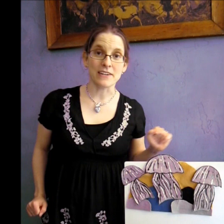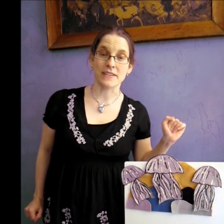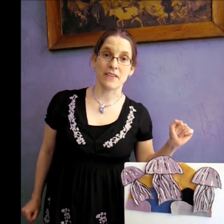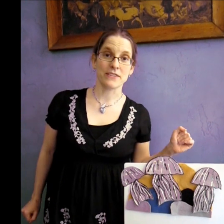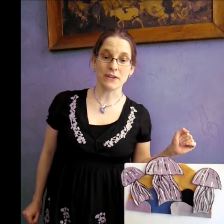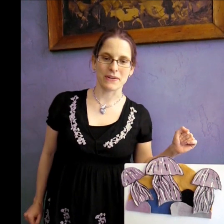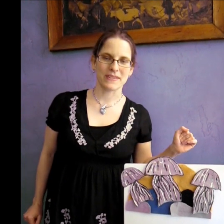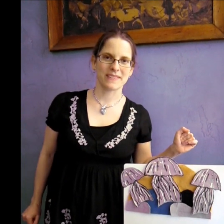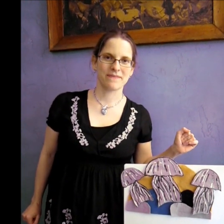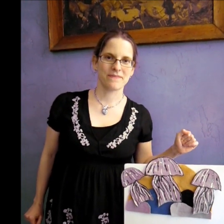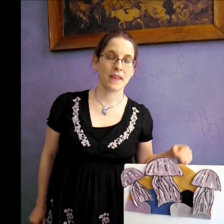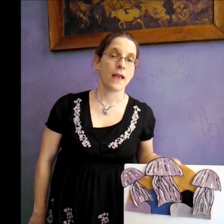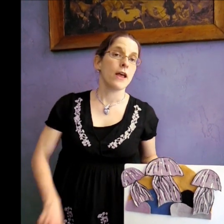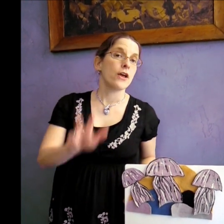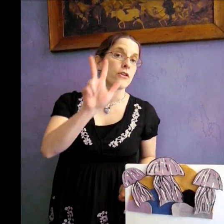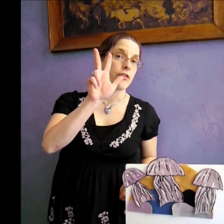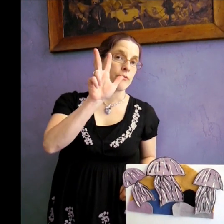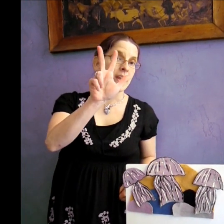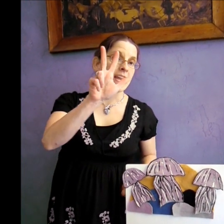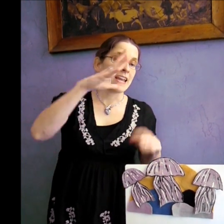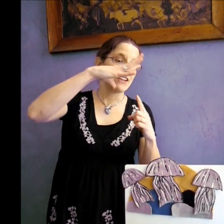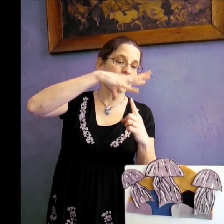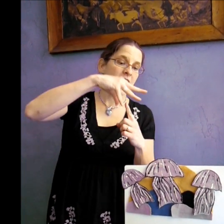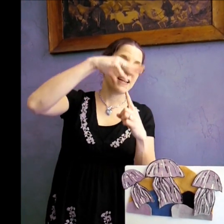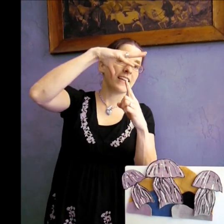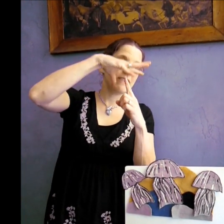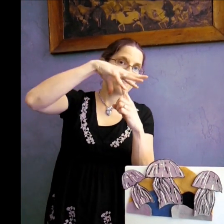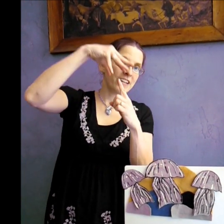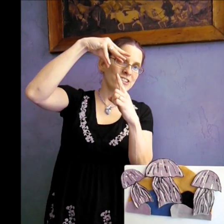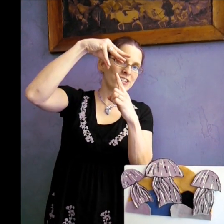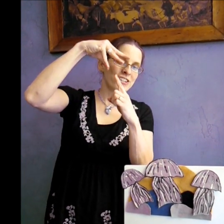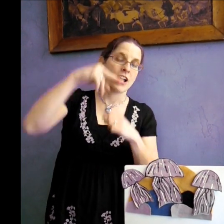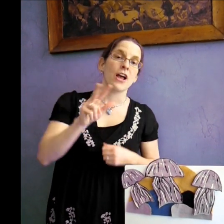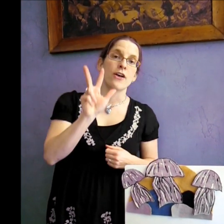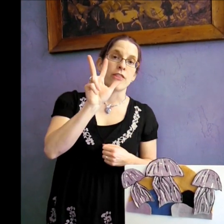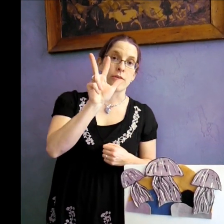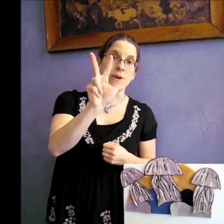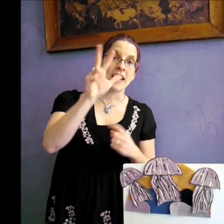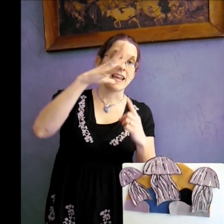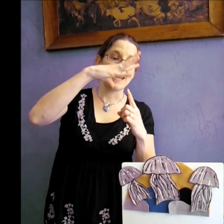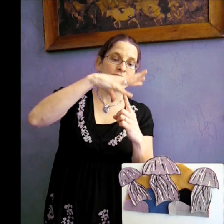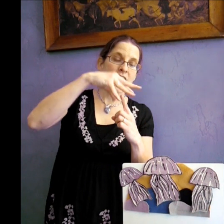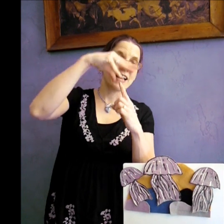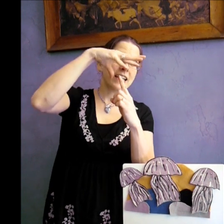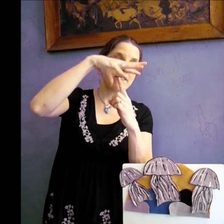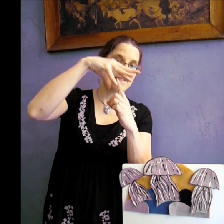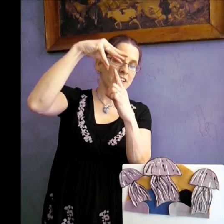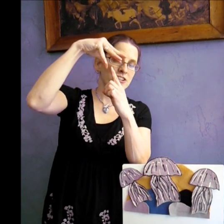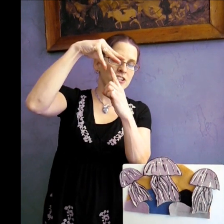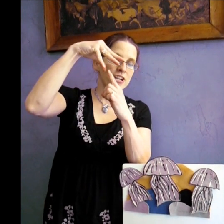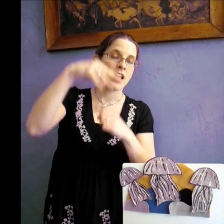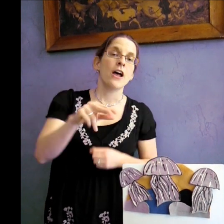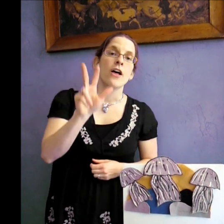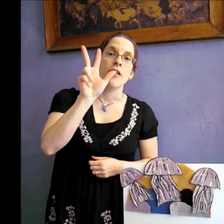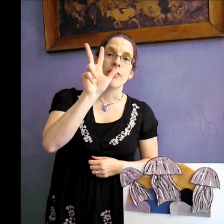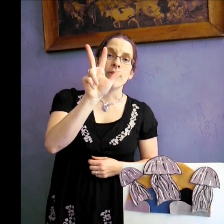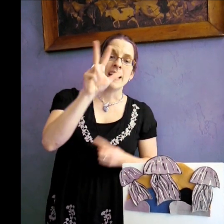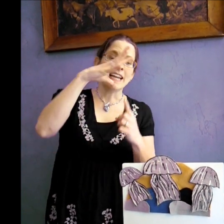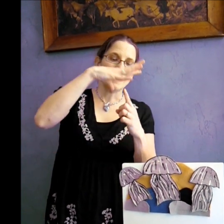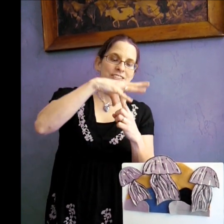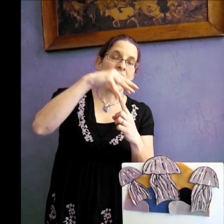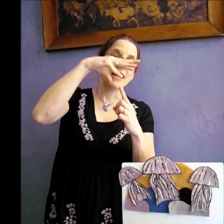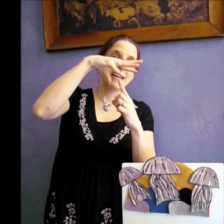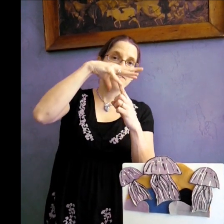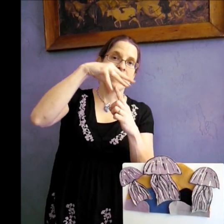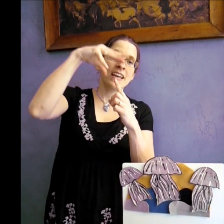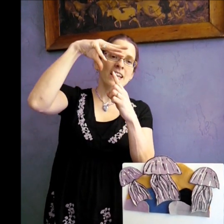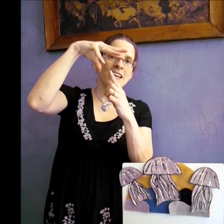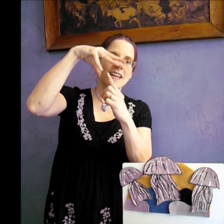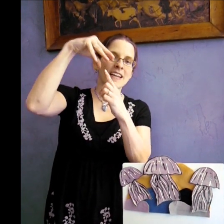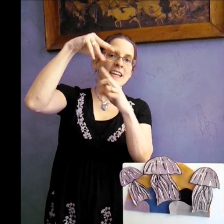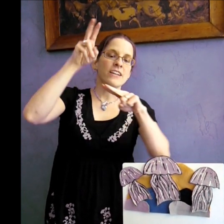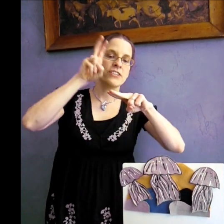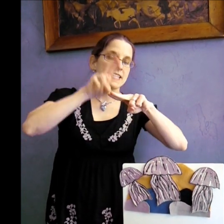And here's how the song goes: (singing) THREE JELLYFISH, THREE JELLYFISH, THREE JELLYFISH